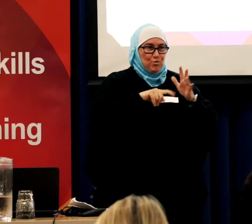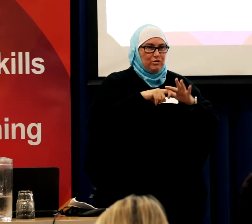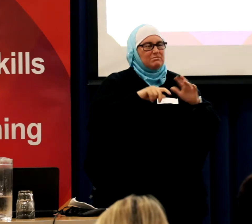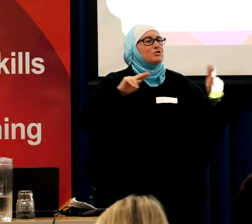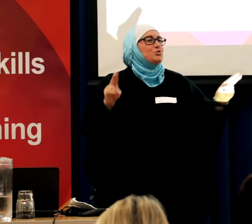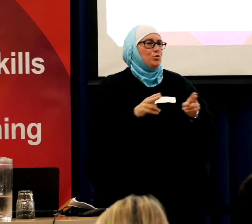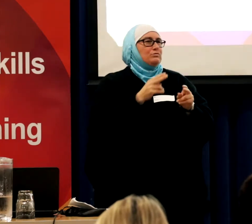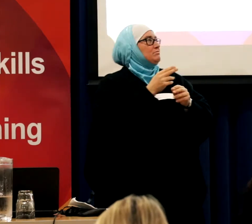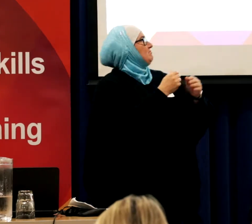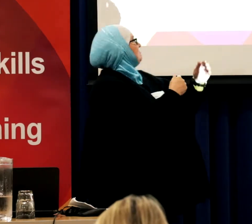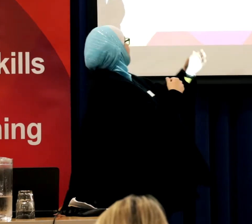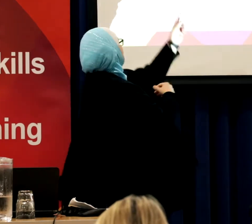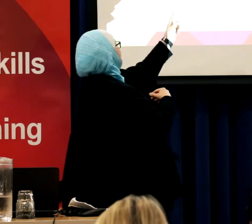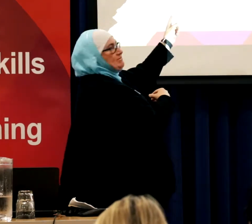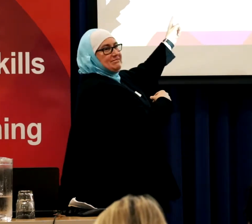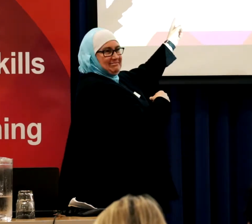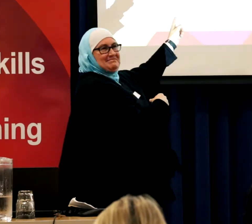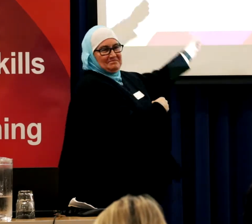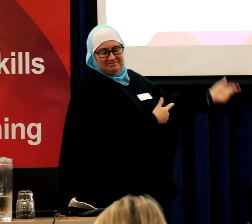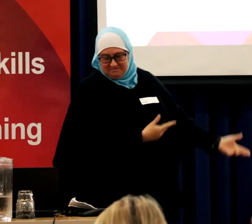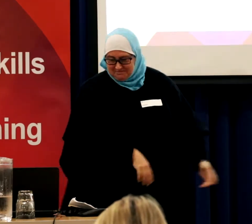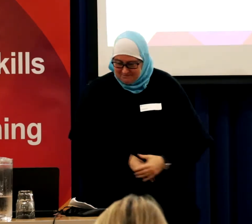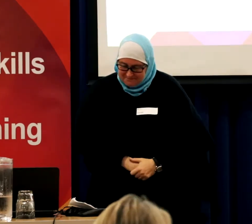For short, I am called Georgie.